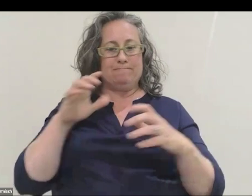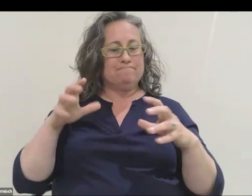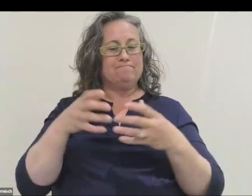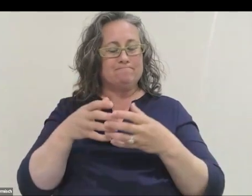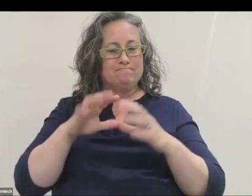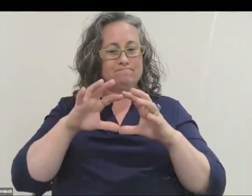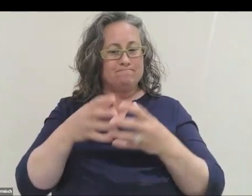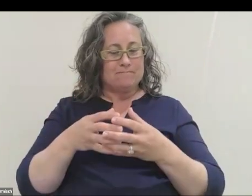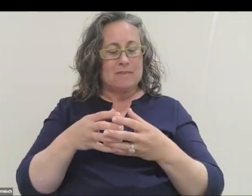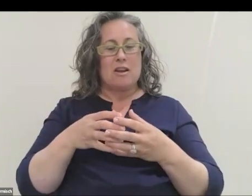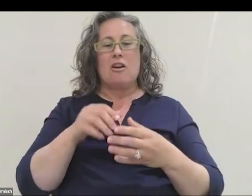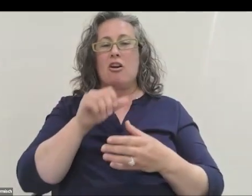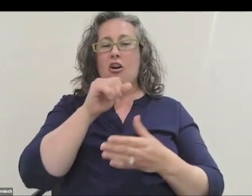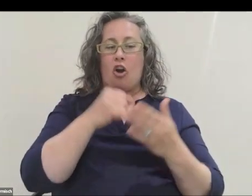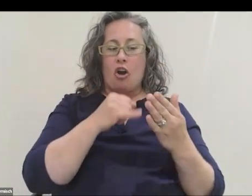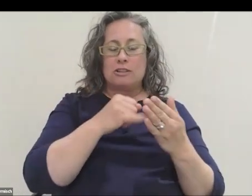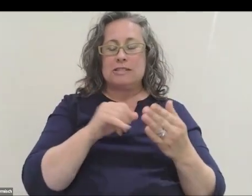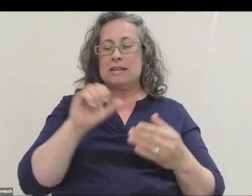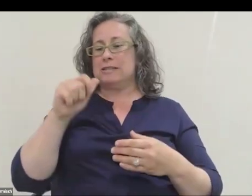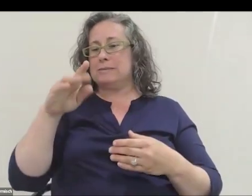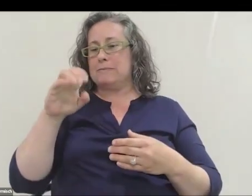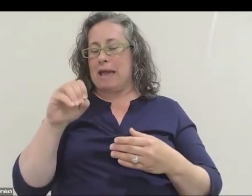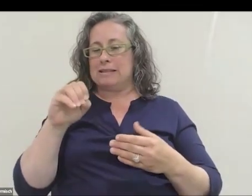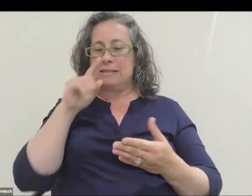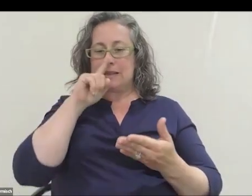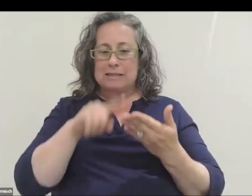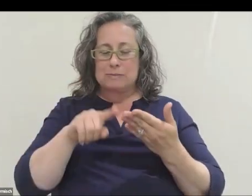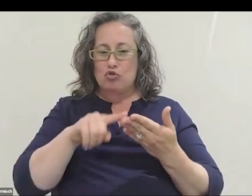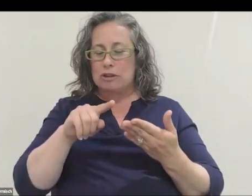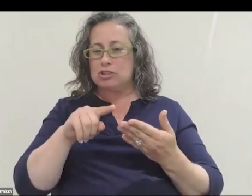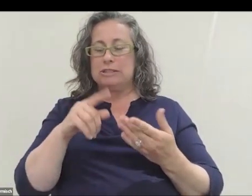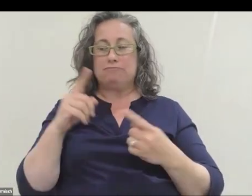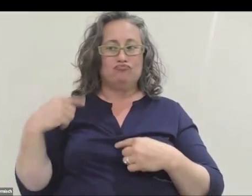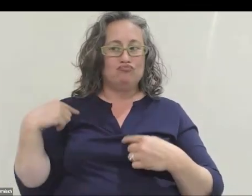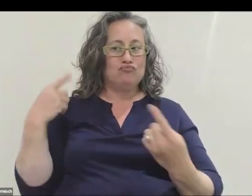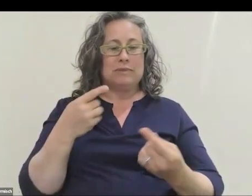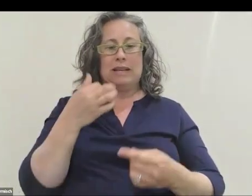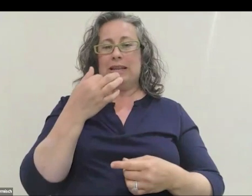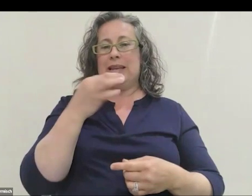of artists merging art and space exploration since 1982.